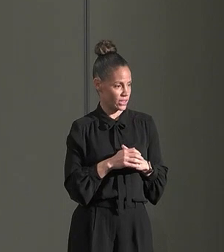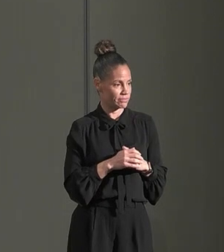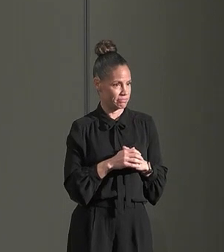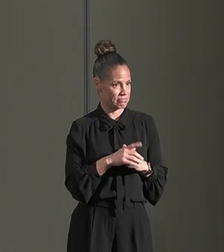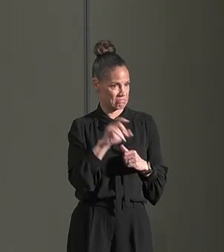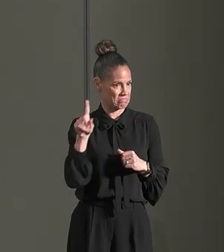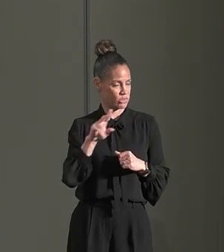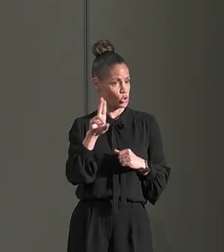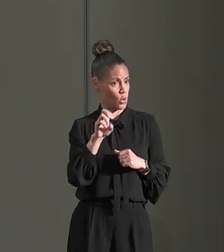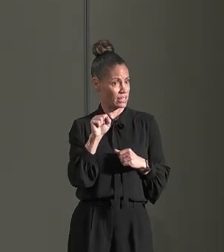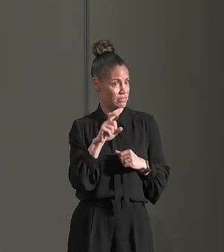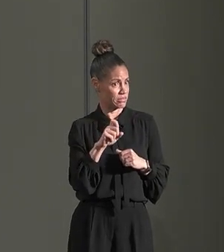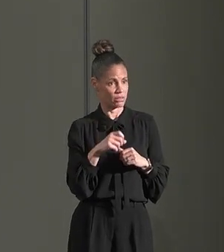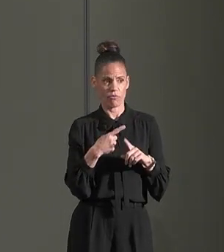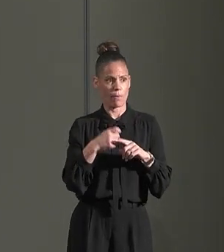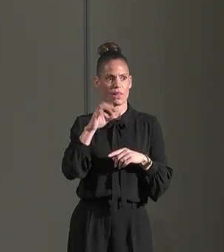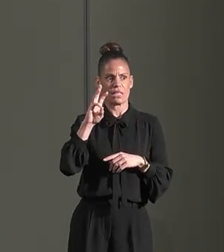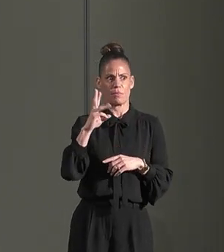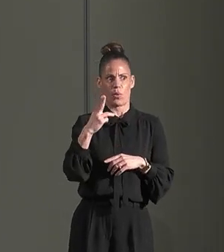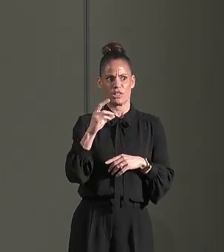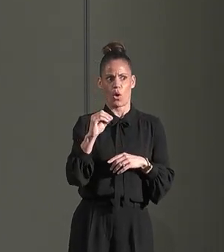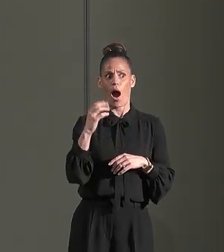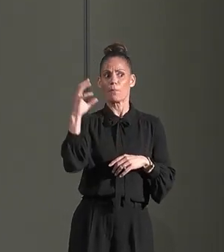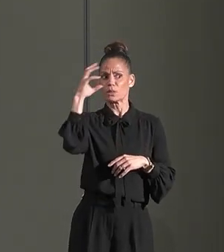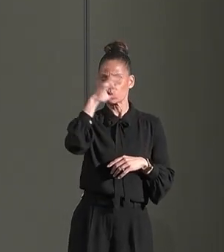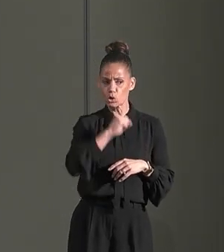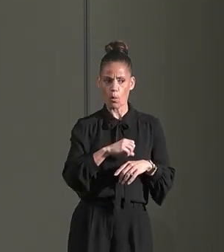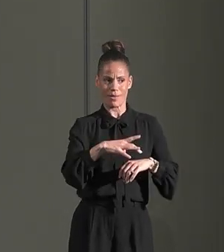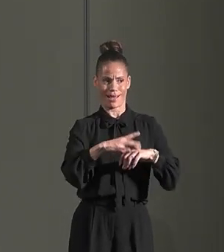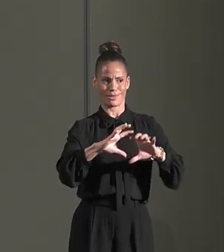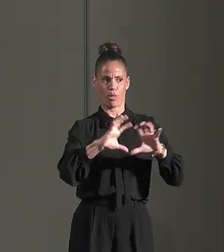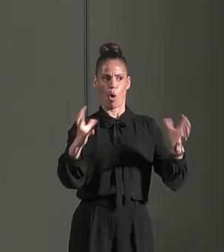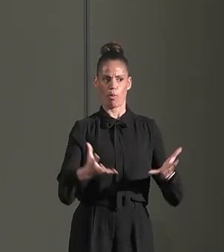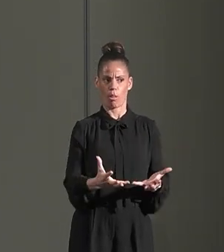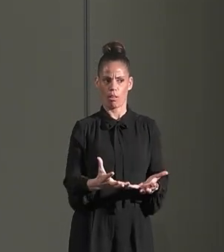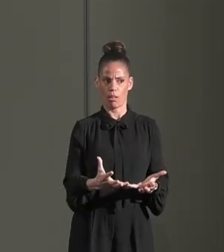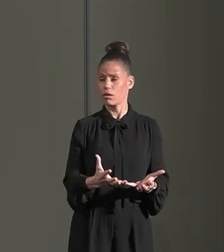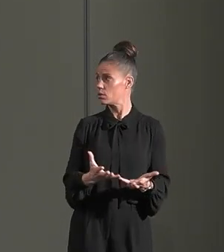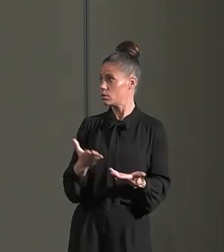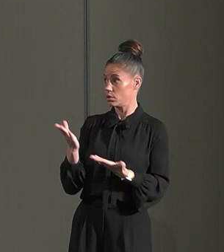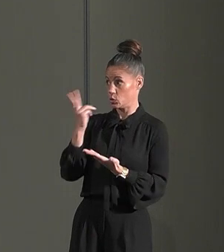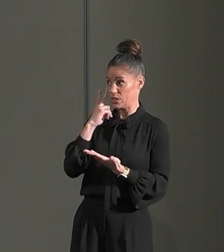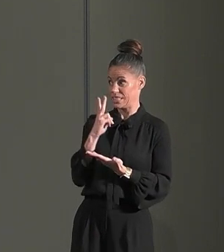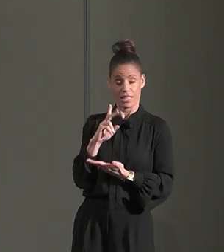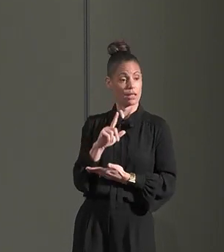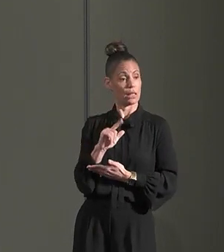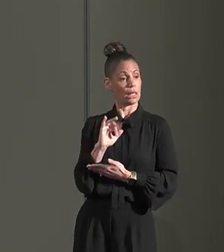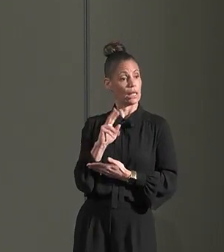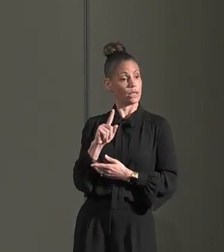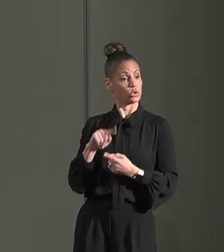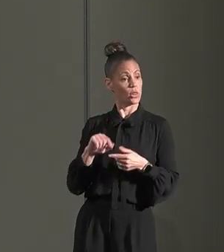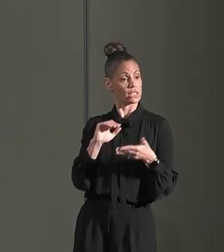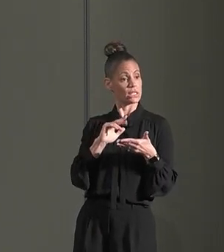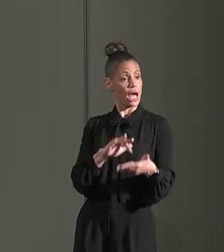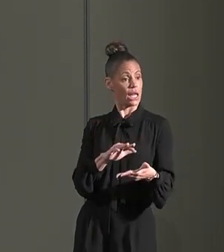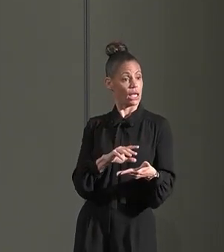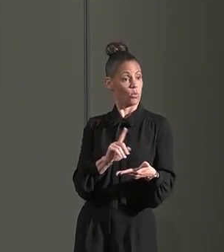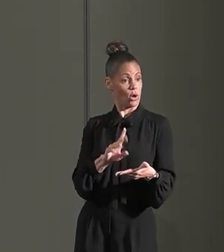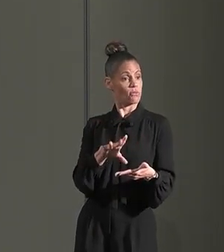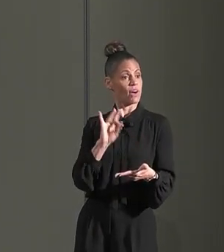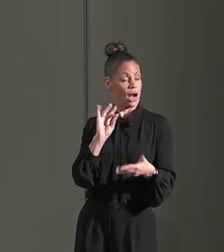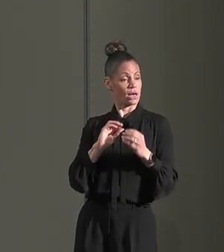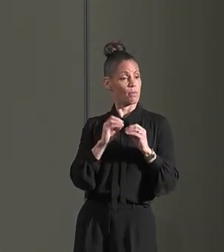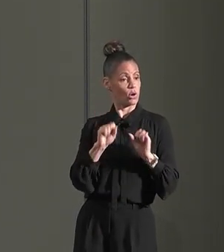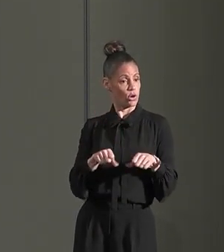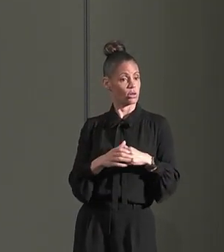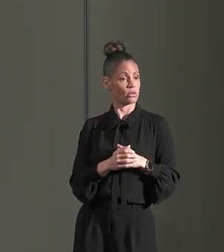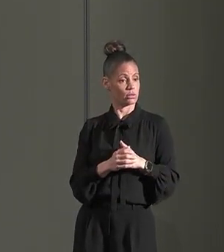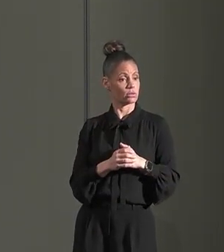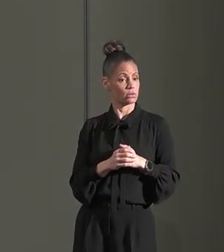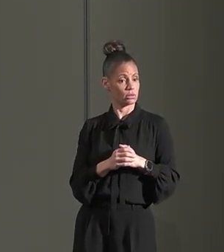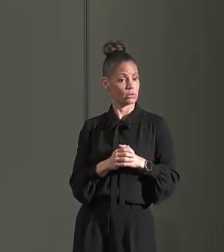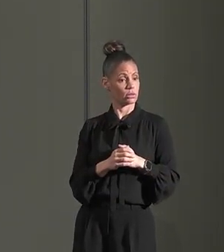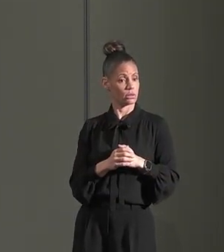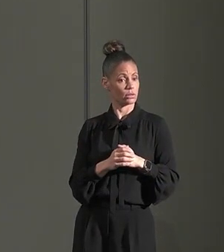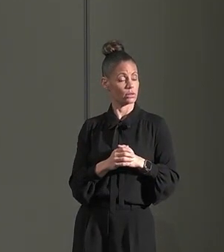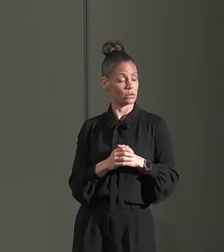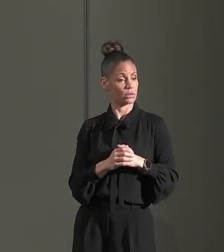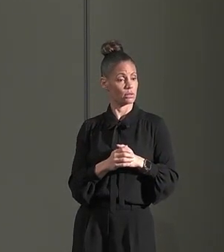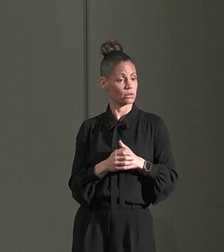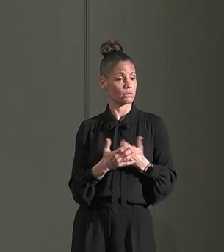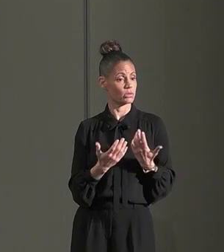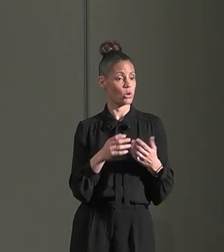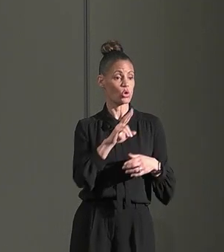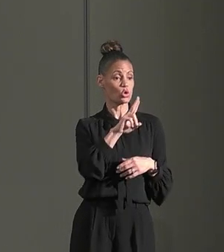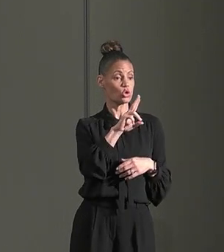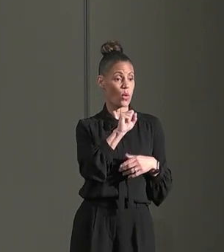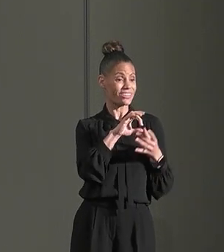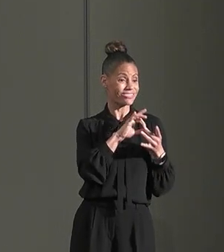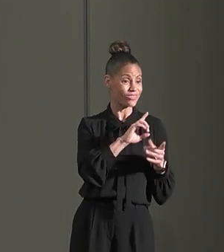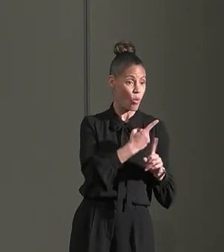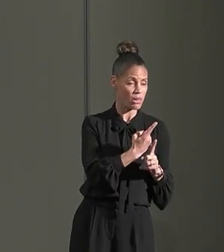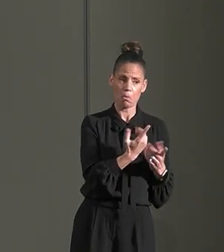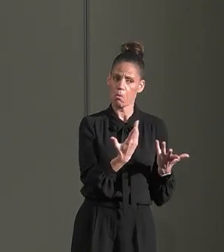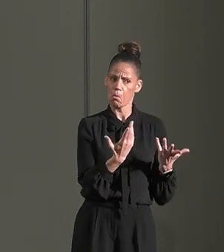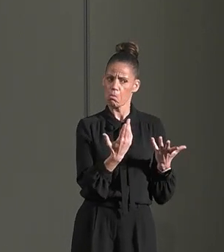is from the WHO I assume it is worldwide. There is the link to the study and where it is cited from.